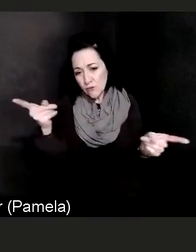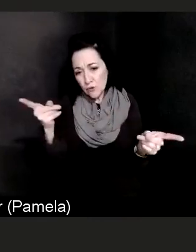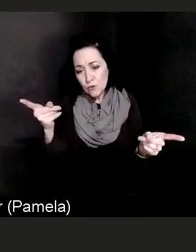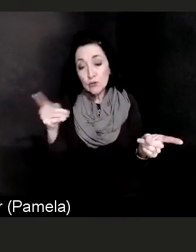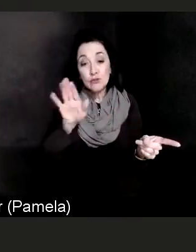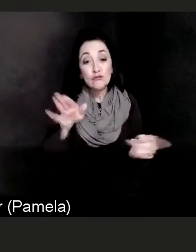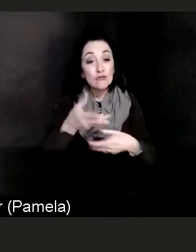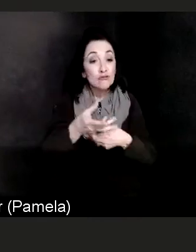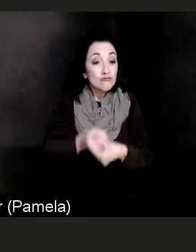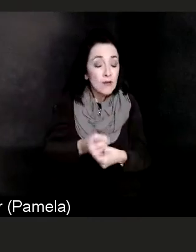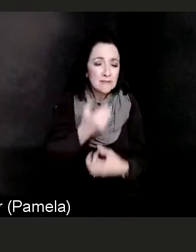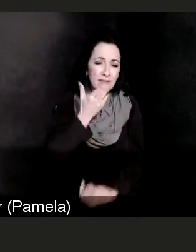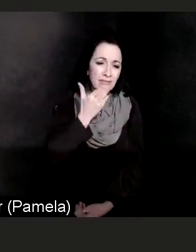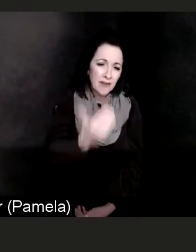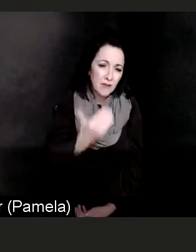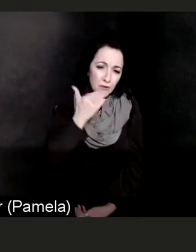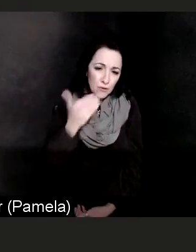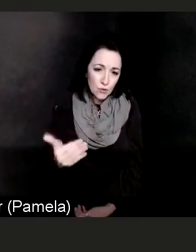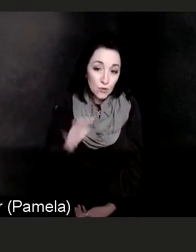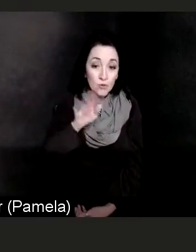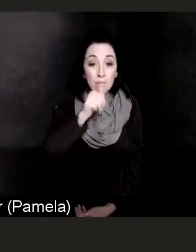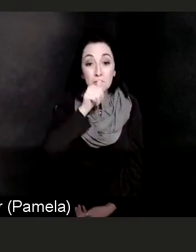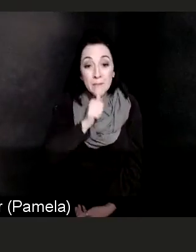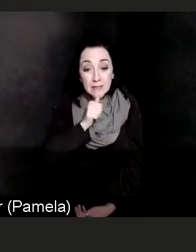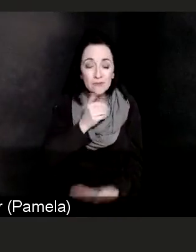thank you for so much for your patience, and I hope to see you soon,